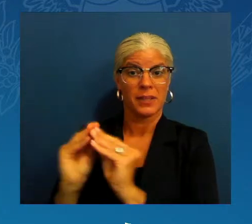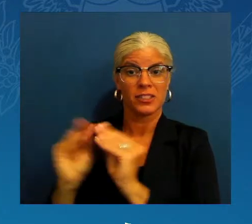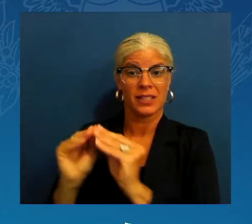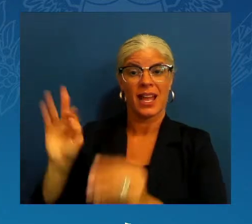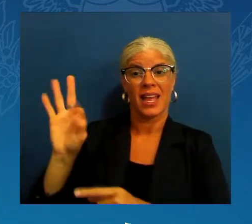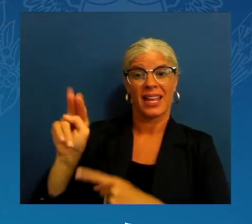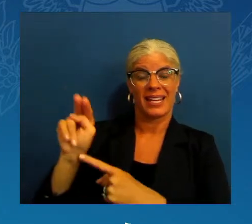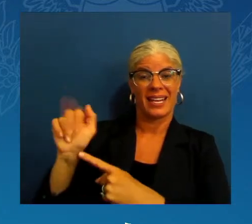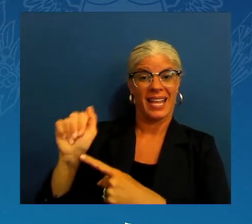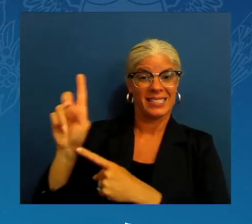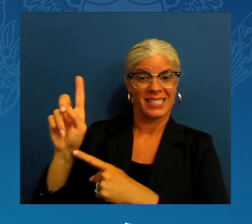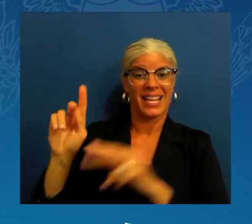and it was the same old show --